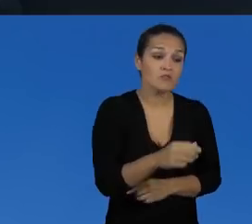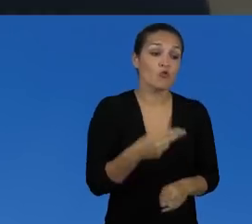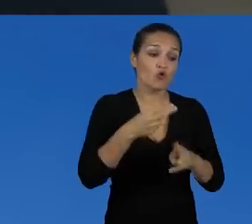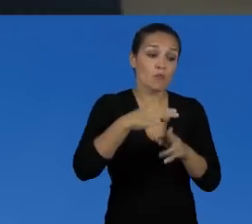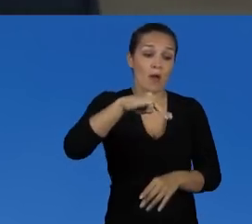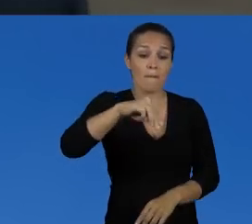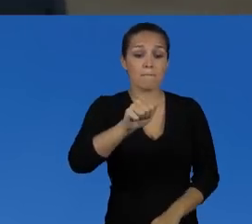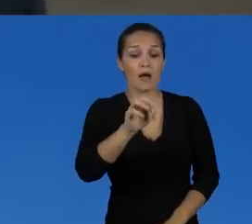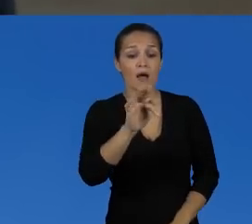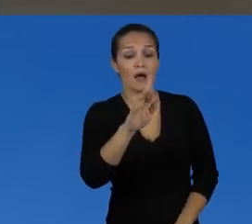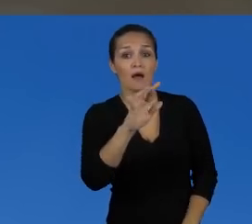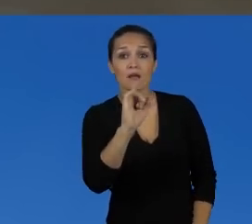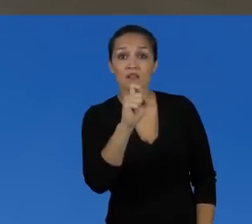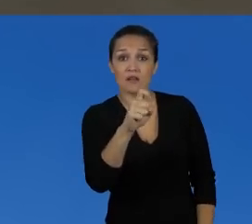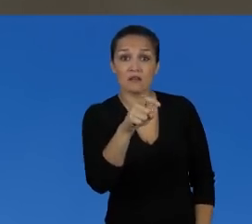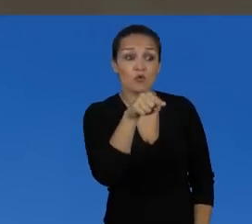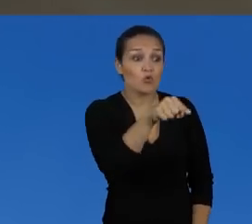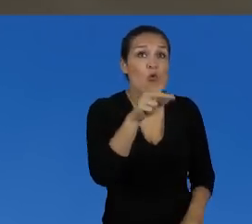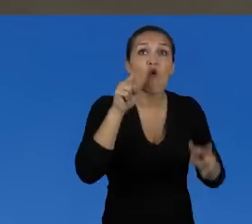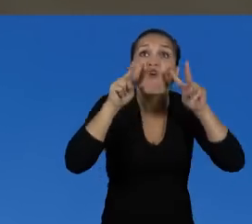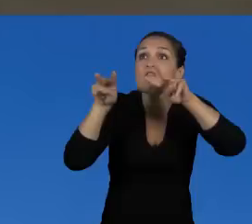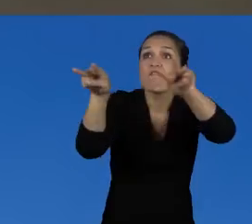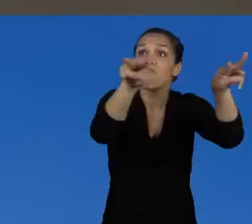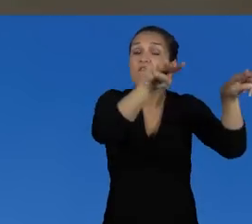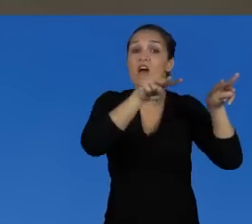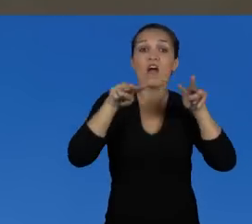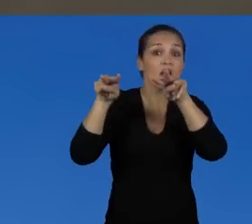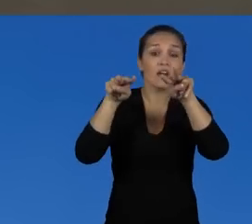The Matrix cannot be described. It can only be seen.